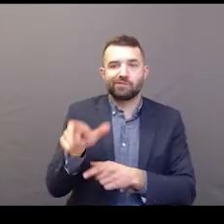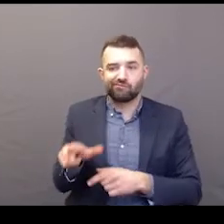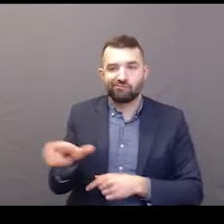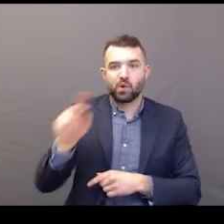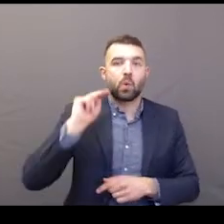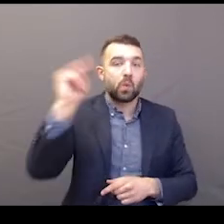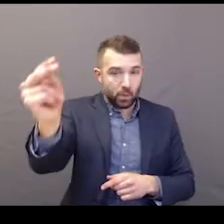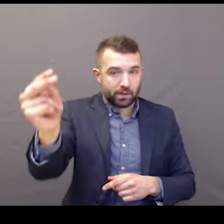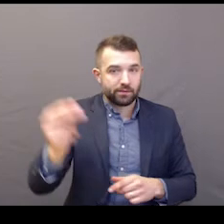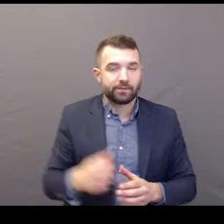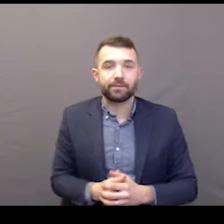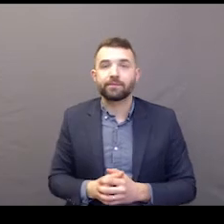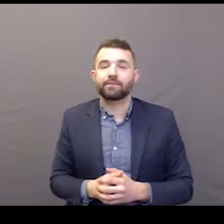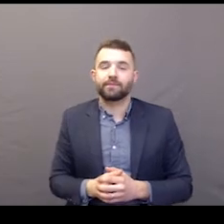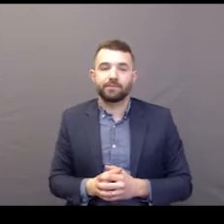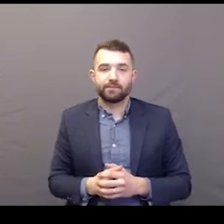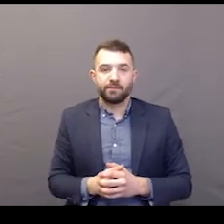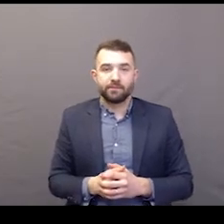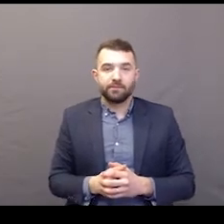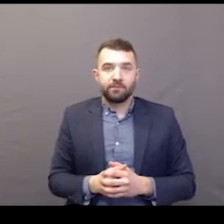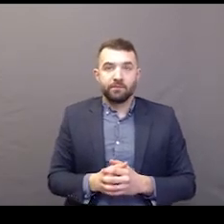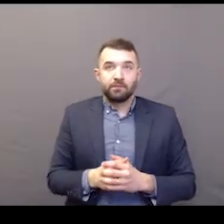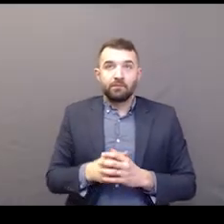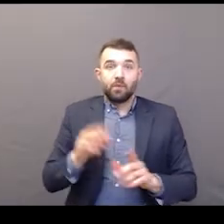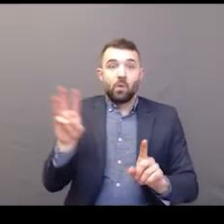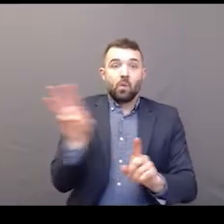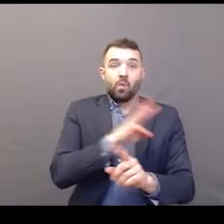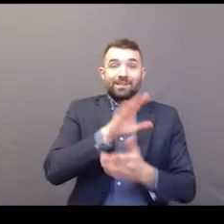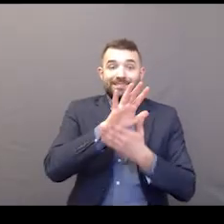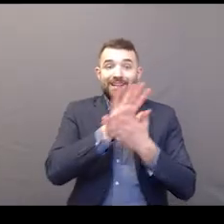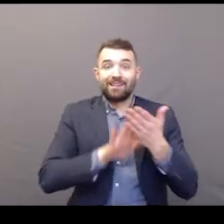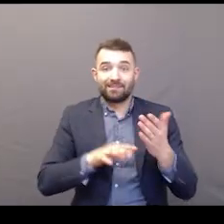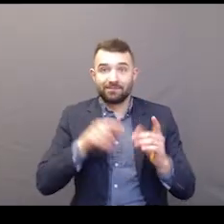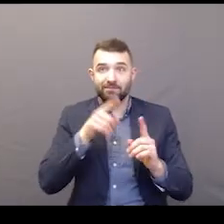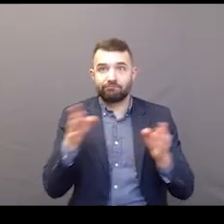of the roadway. The west-shift design refinement would mean that SR 522